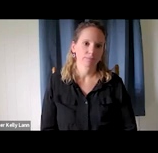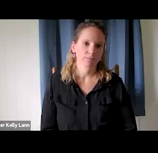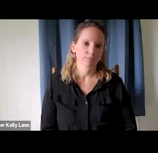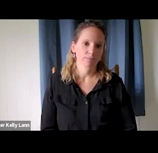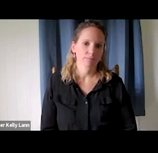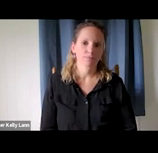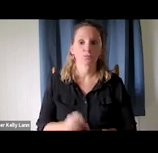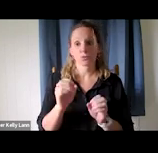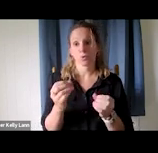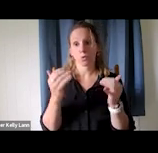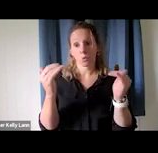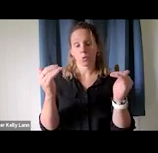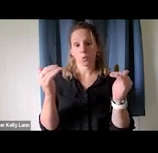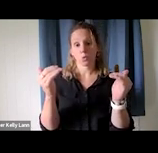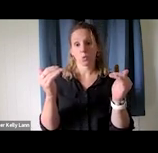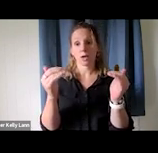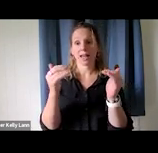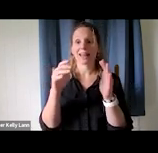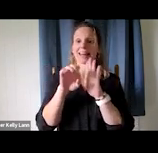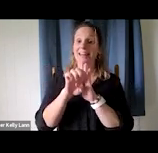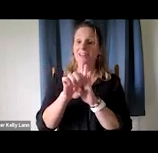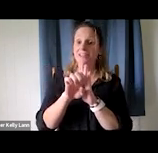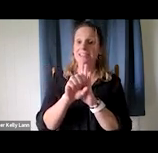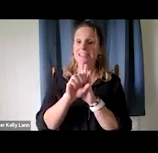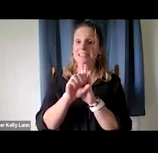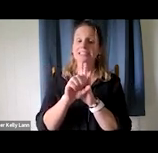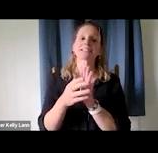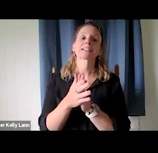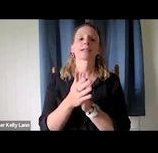So the next writing sample addresses the materiality portion.